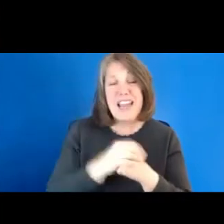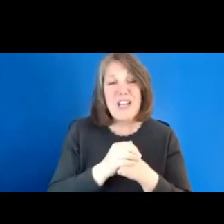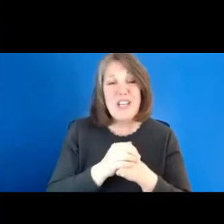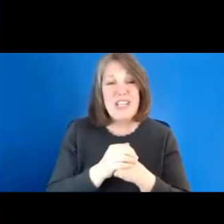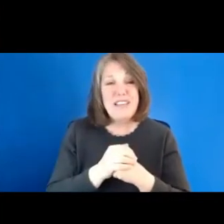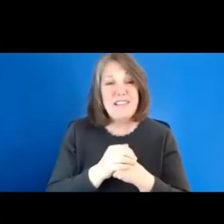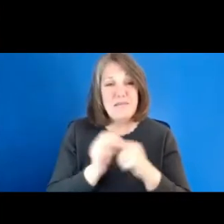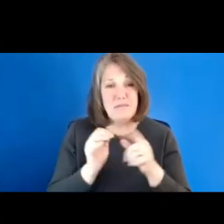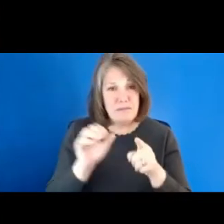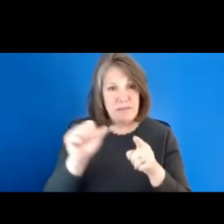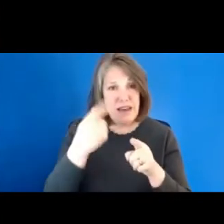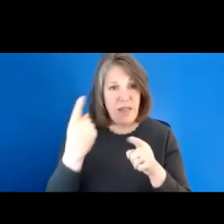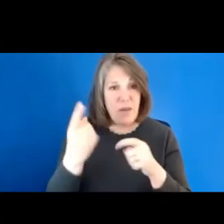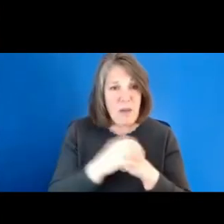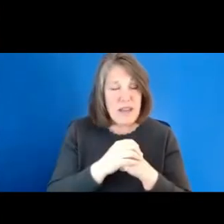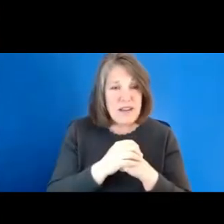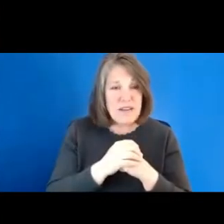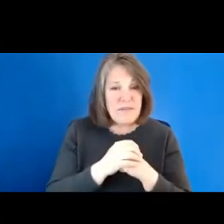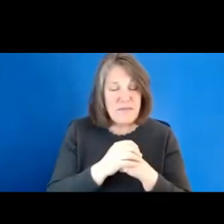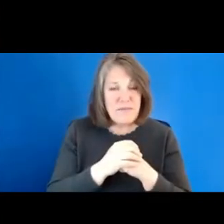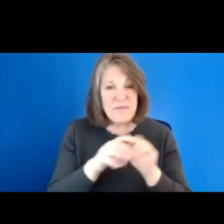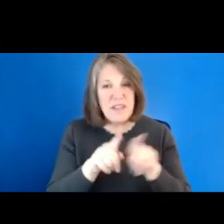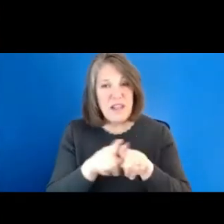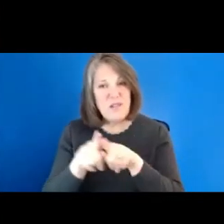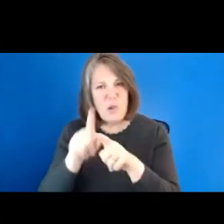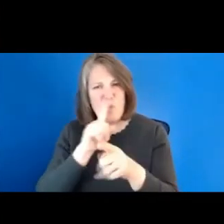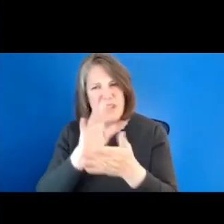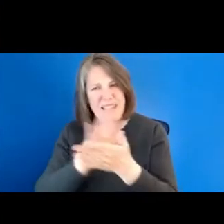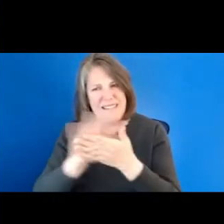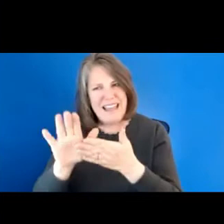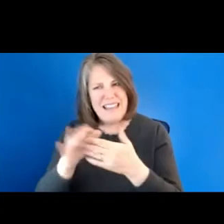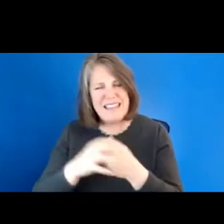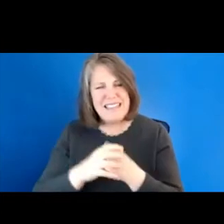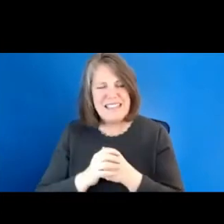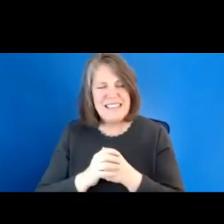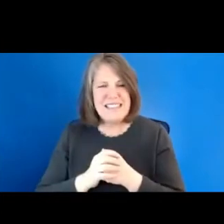one. 17:05:36 Also really nice. Here's the author,